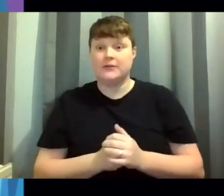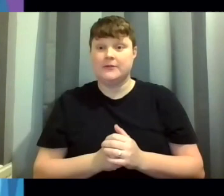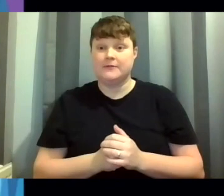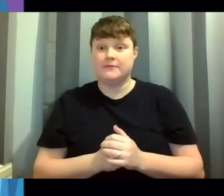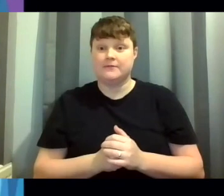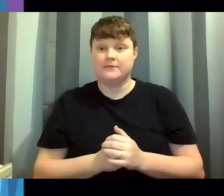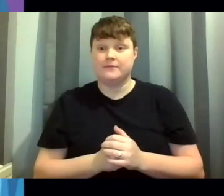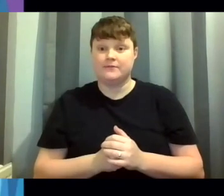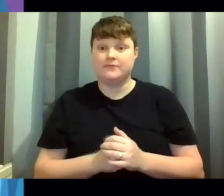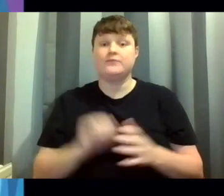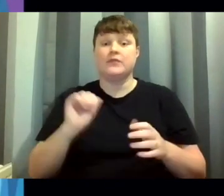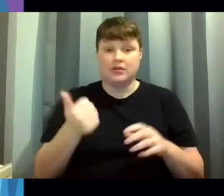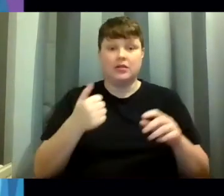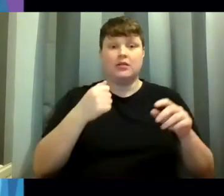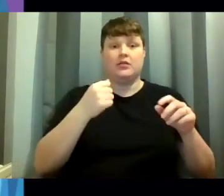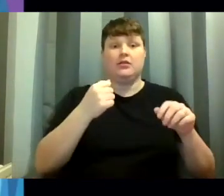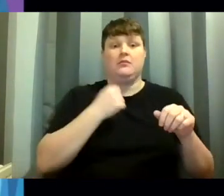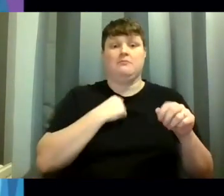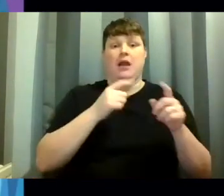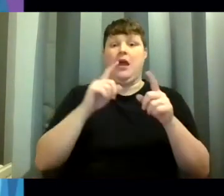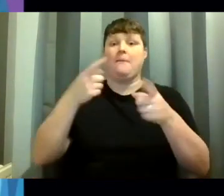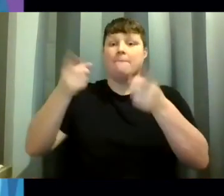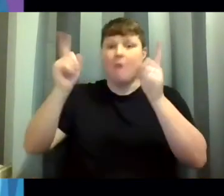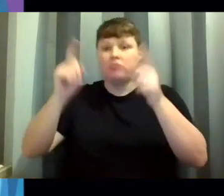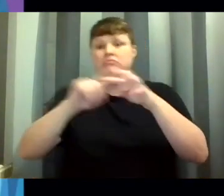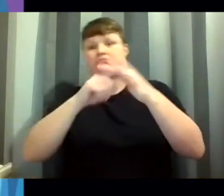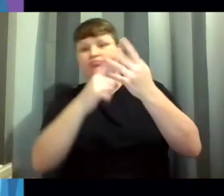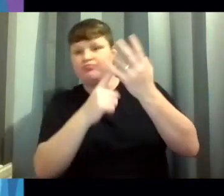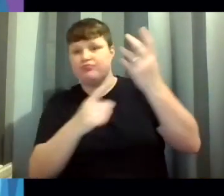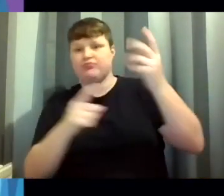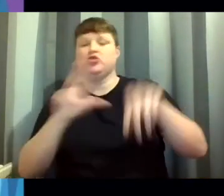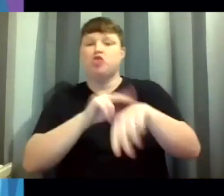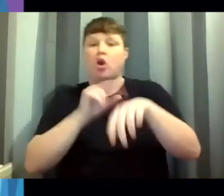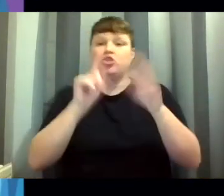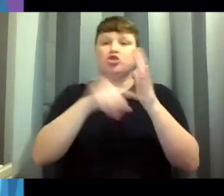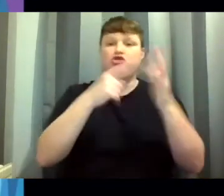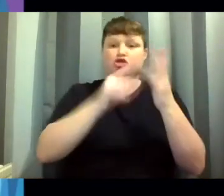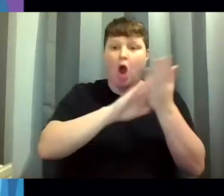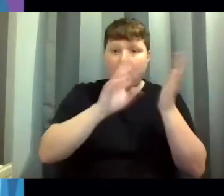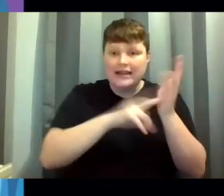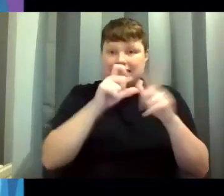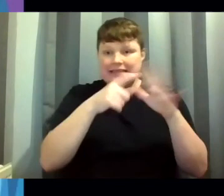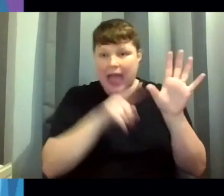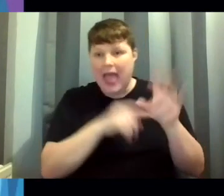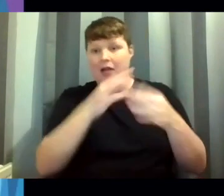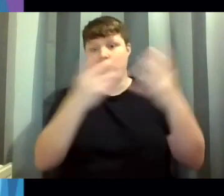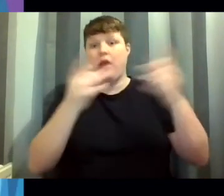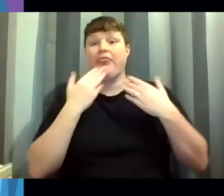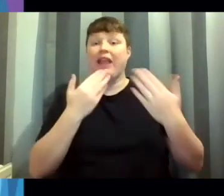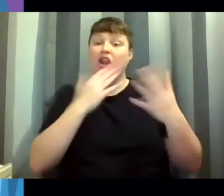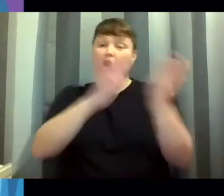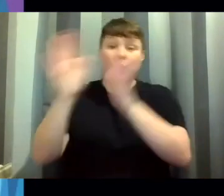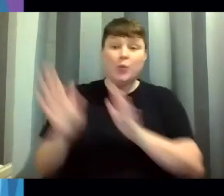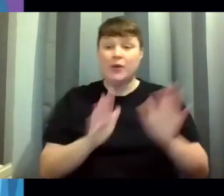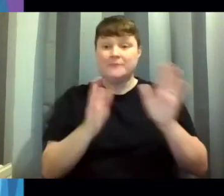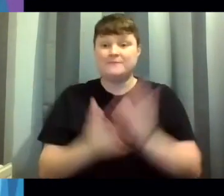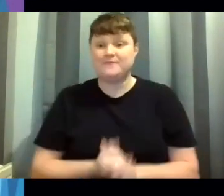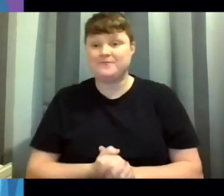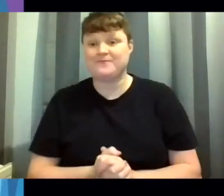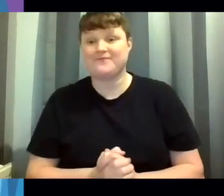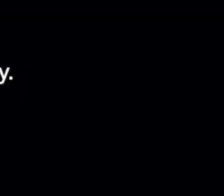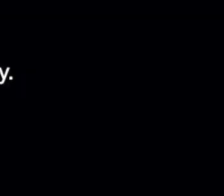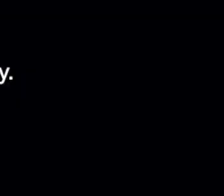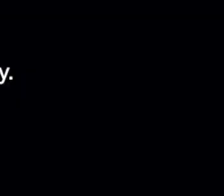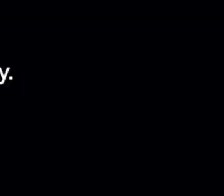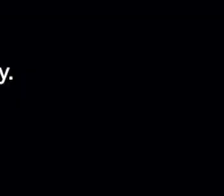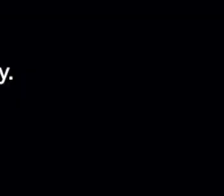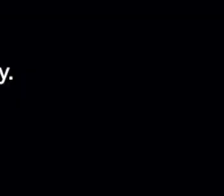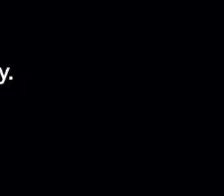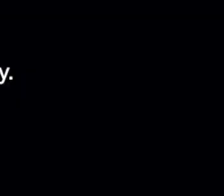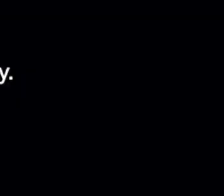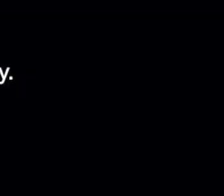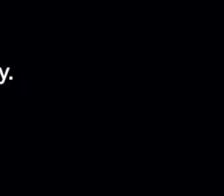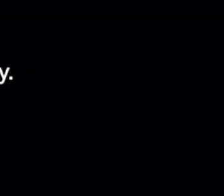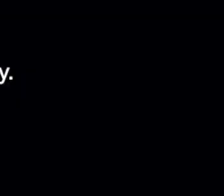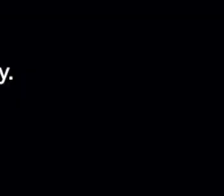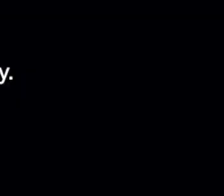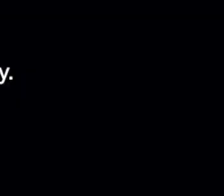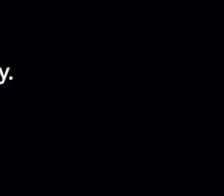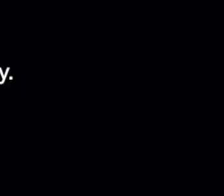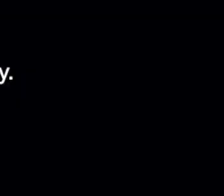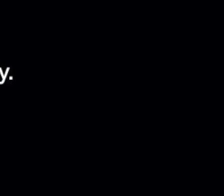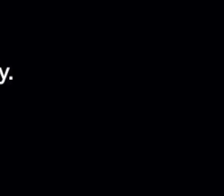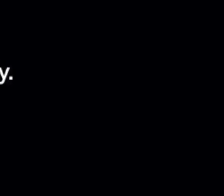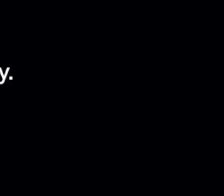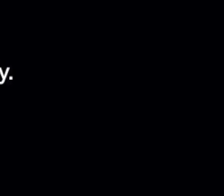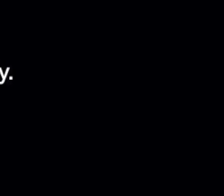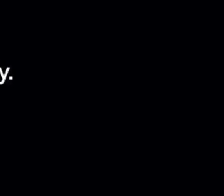Nick Stone and Dr Catherine Kendra and Dr John Day and the rest of the team. Thank you very much!